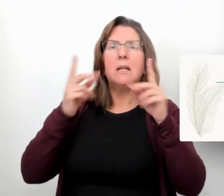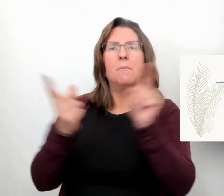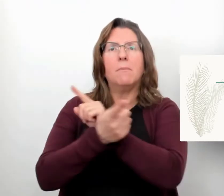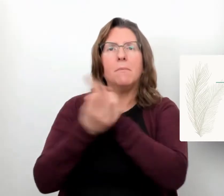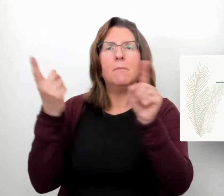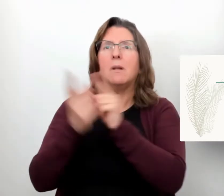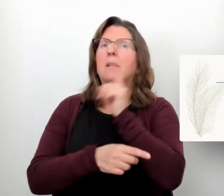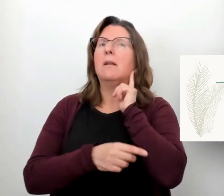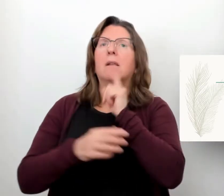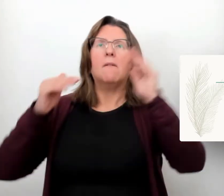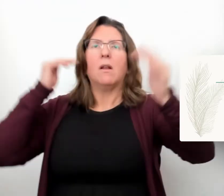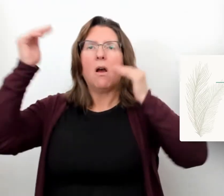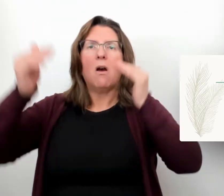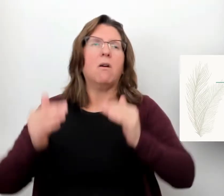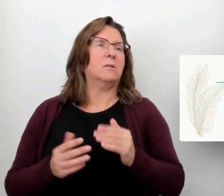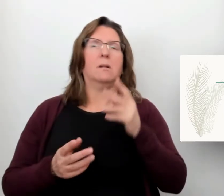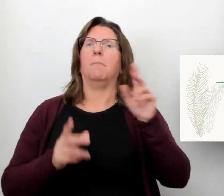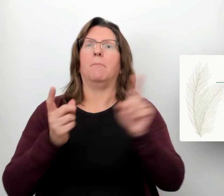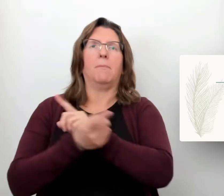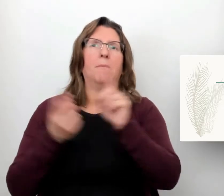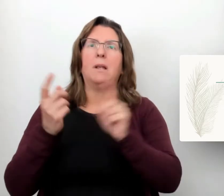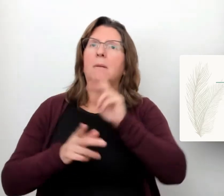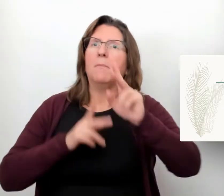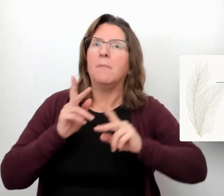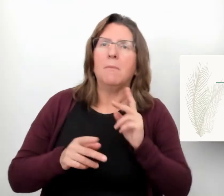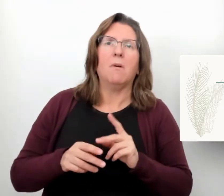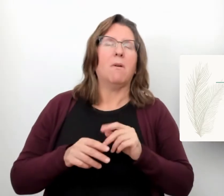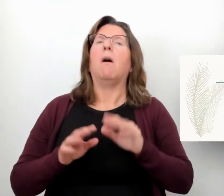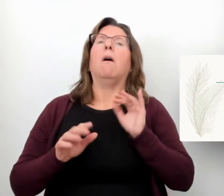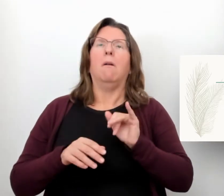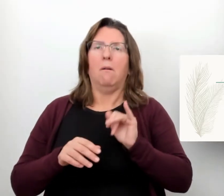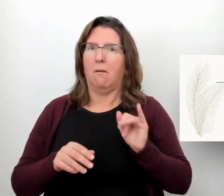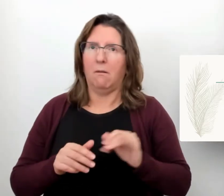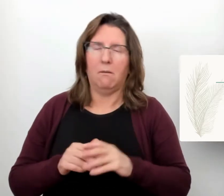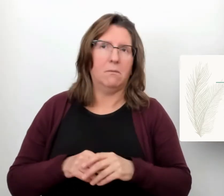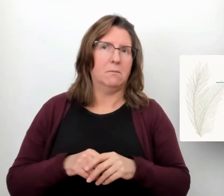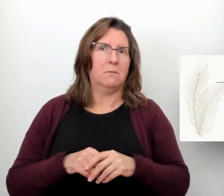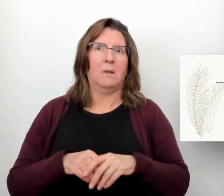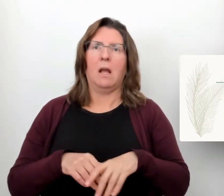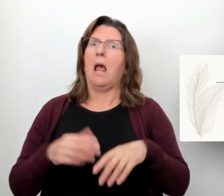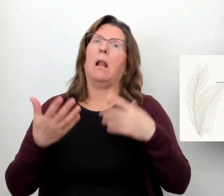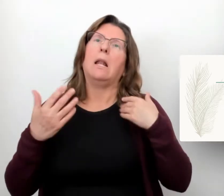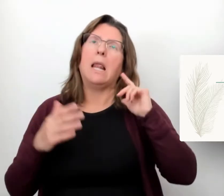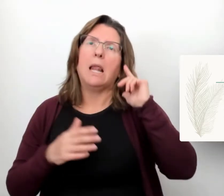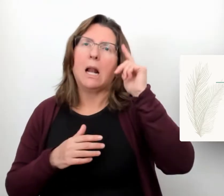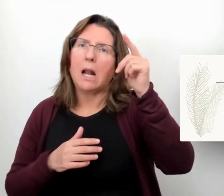They needed to be exposed to deaf adults, to interact with other deaf people.